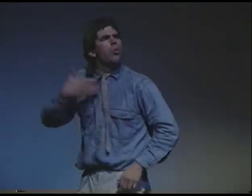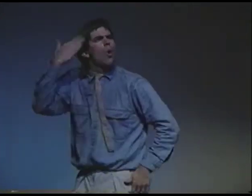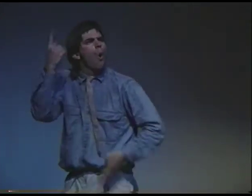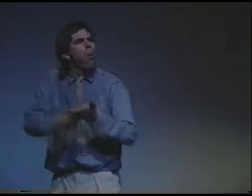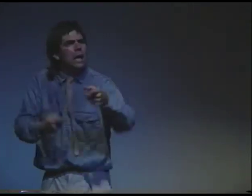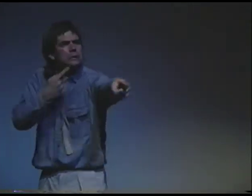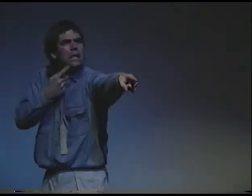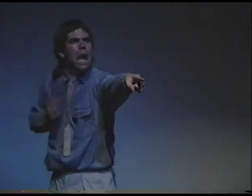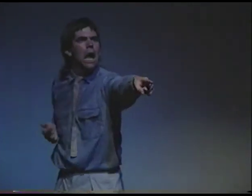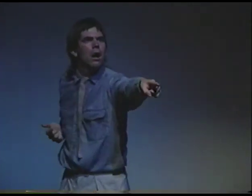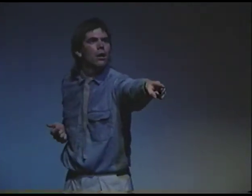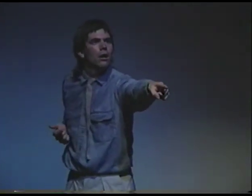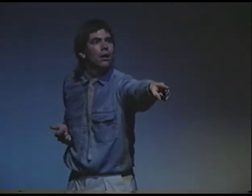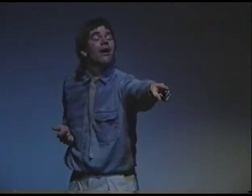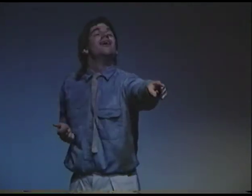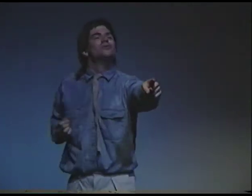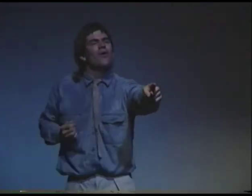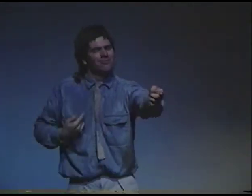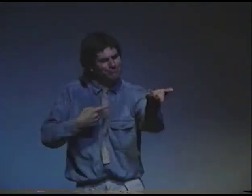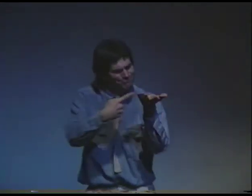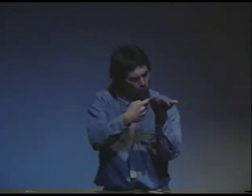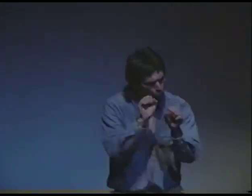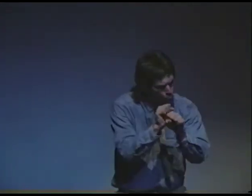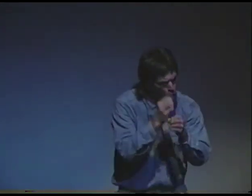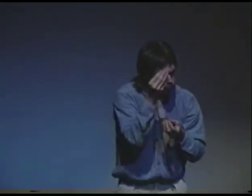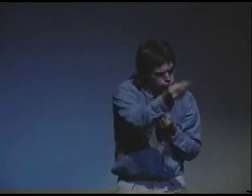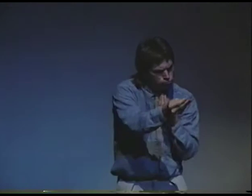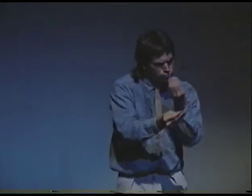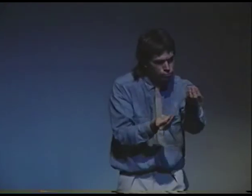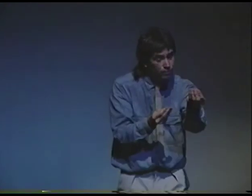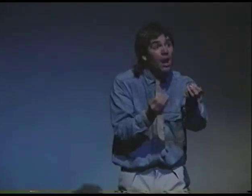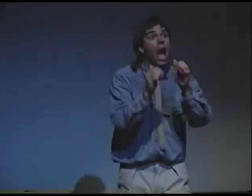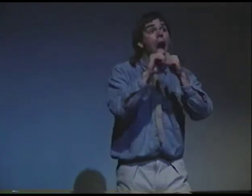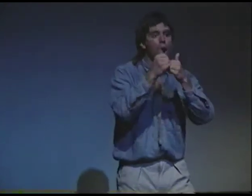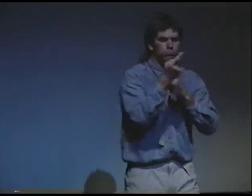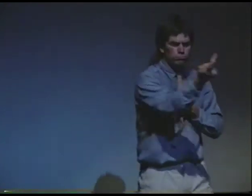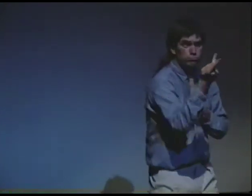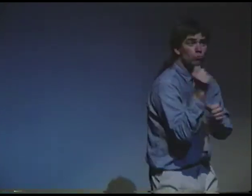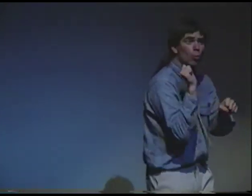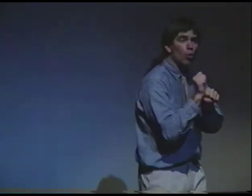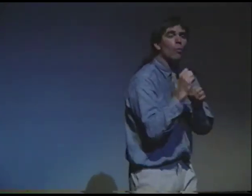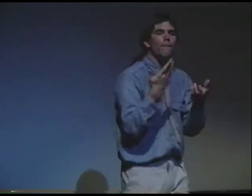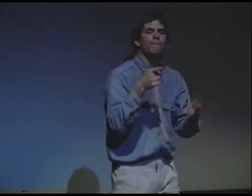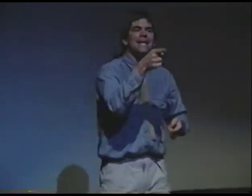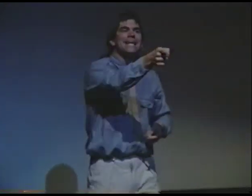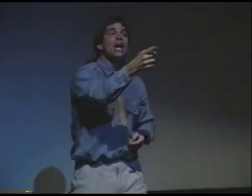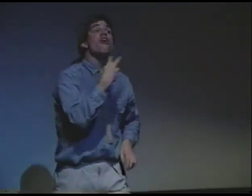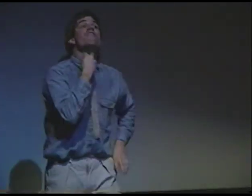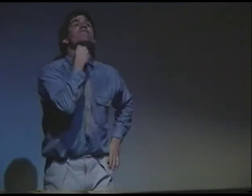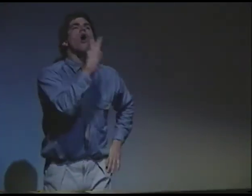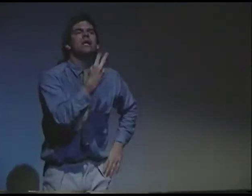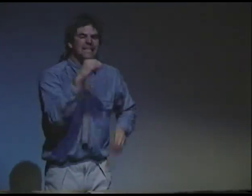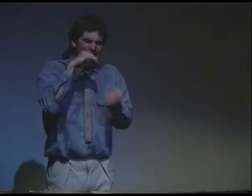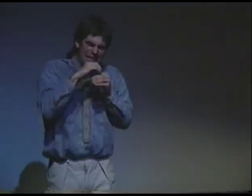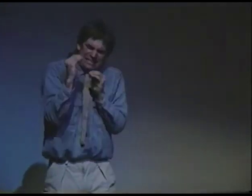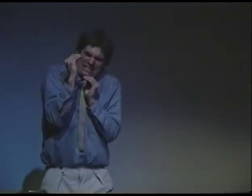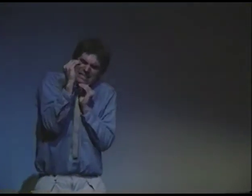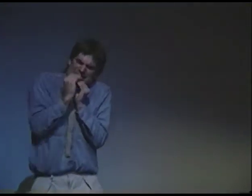But in a poem, it's my personal expression. I want to know what he's saying. So this is how we work together.